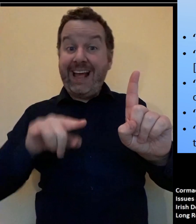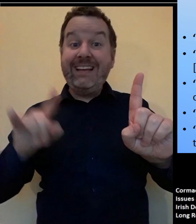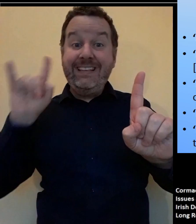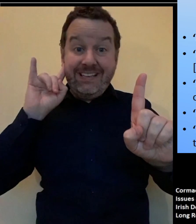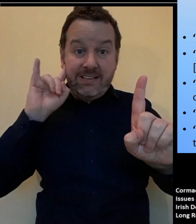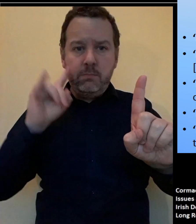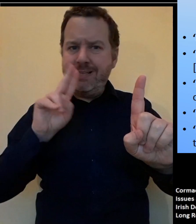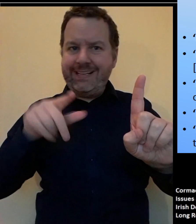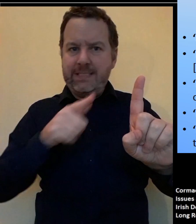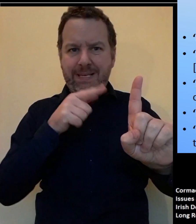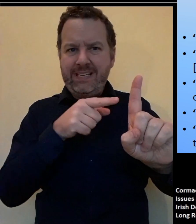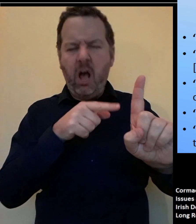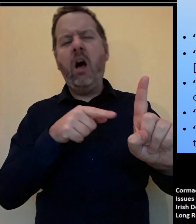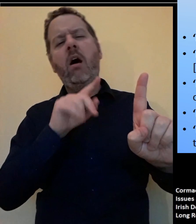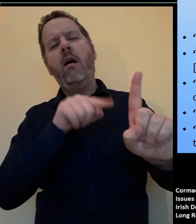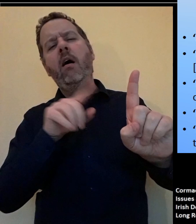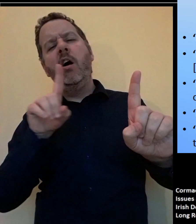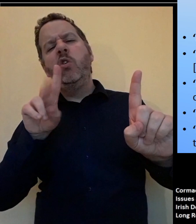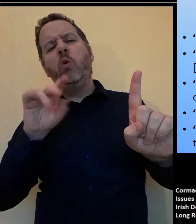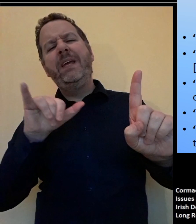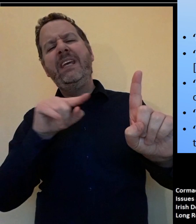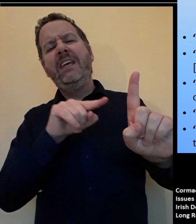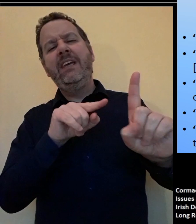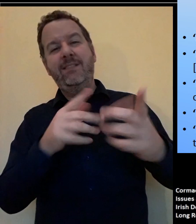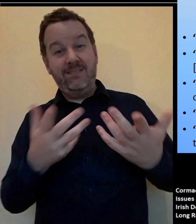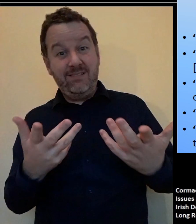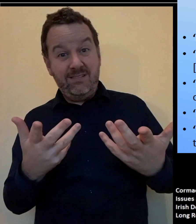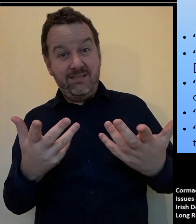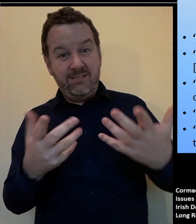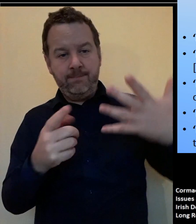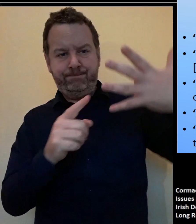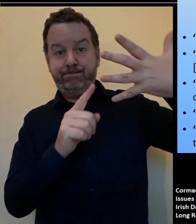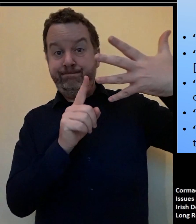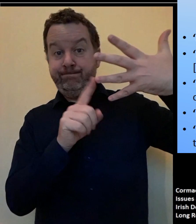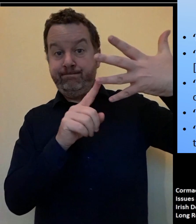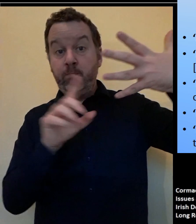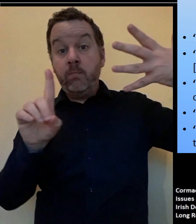but also on occasion, people who could not speak, but could hear.